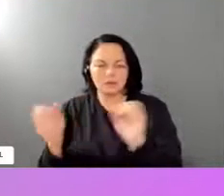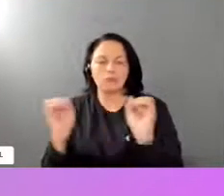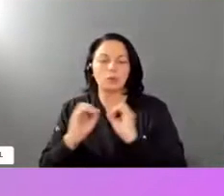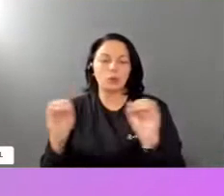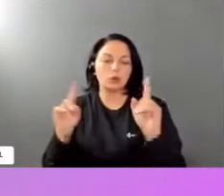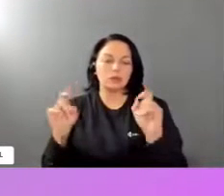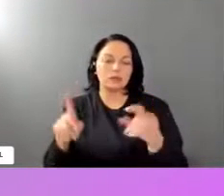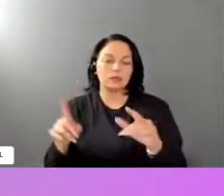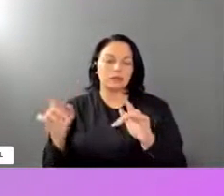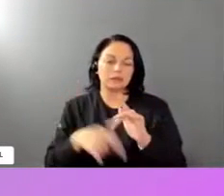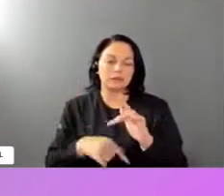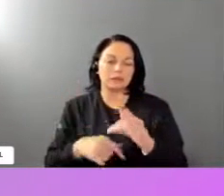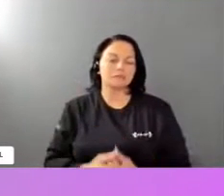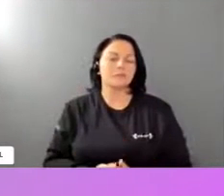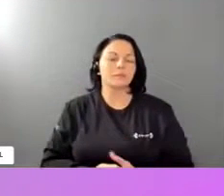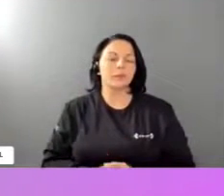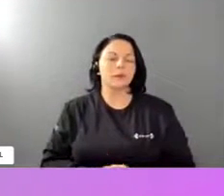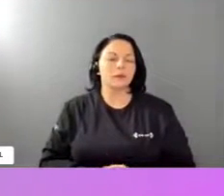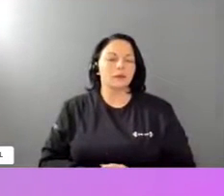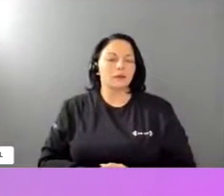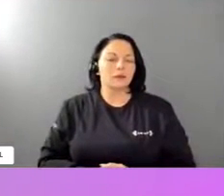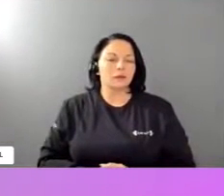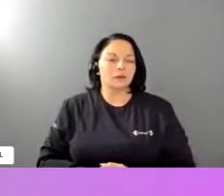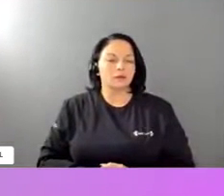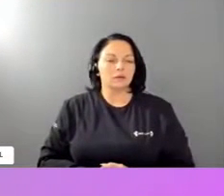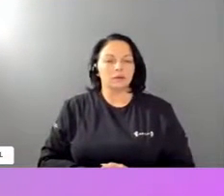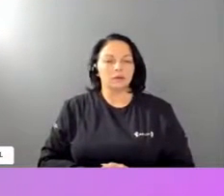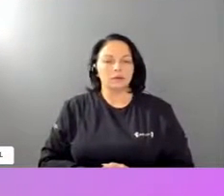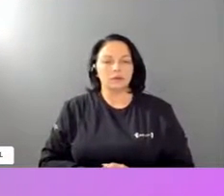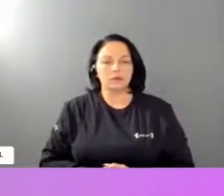And then 100% meaning they have this completely